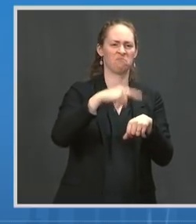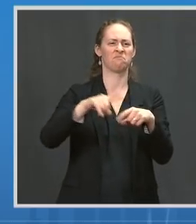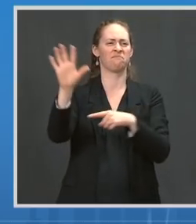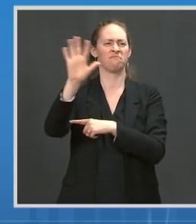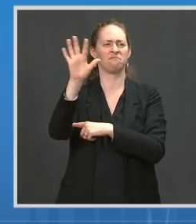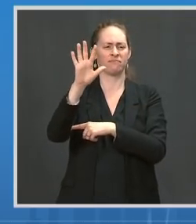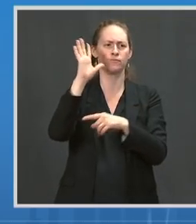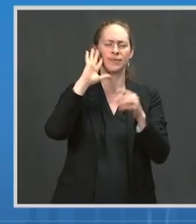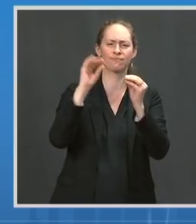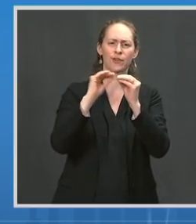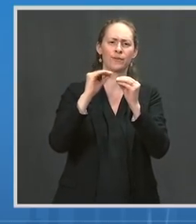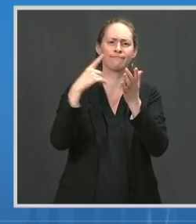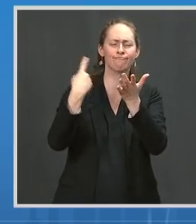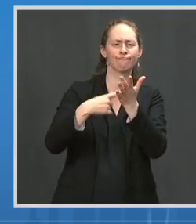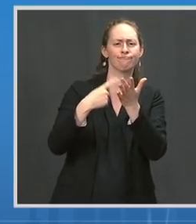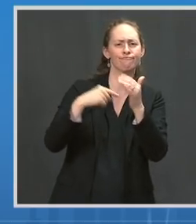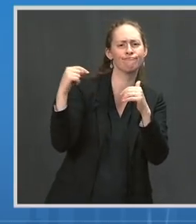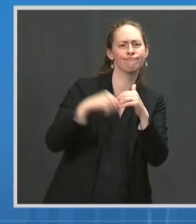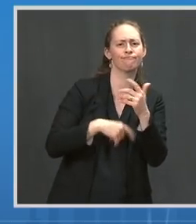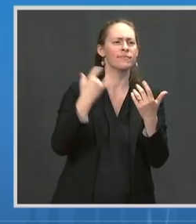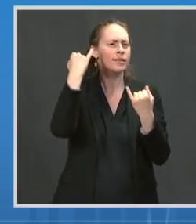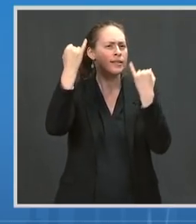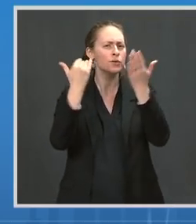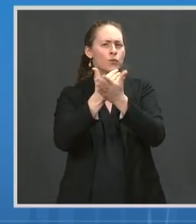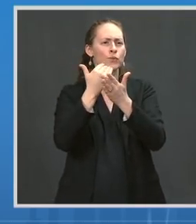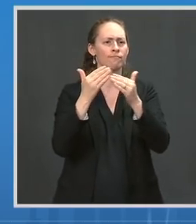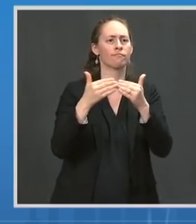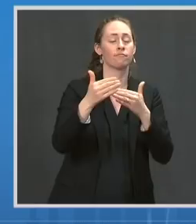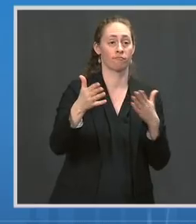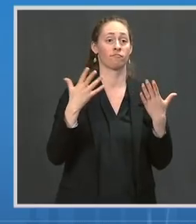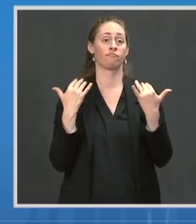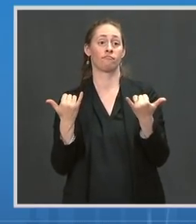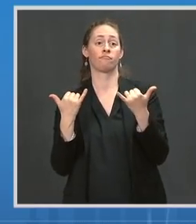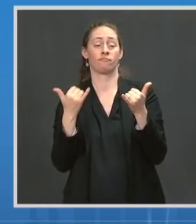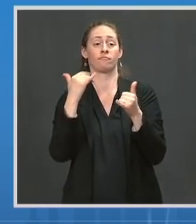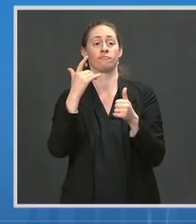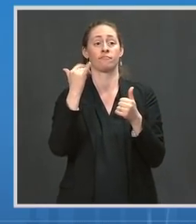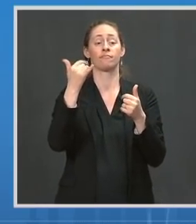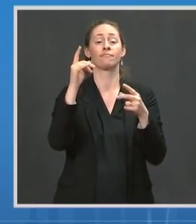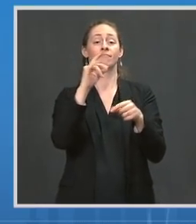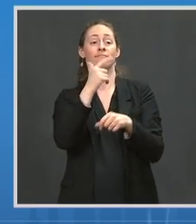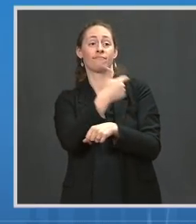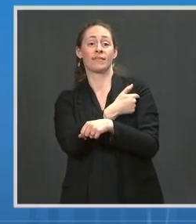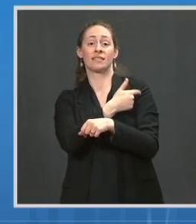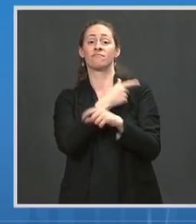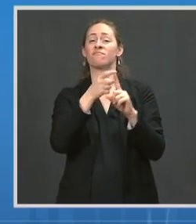Importantly, the vaccines produced by Moderna and Pfizer are still widely available,